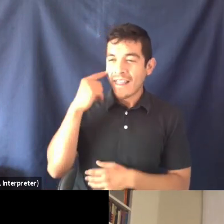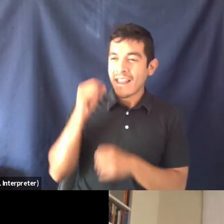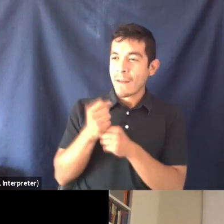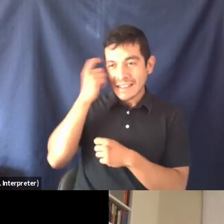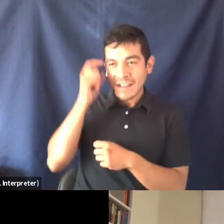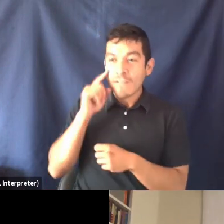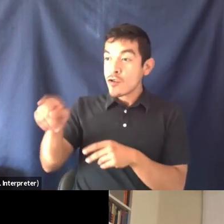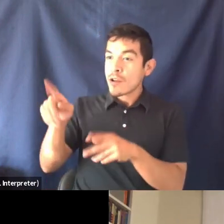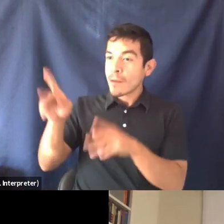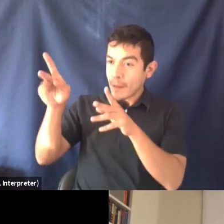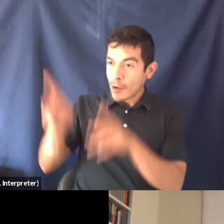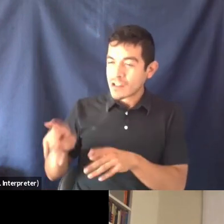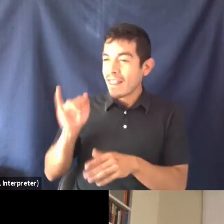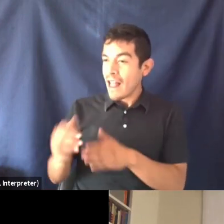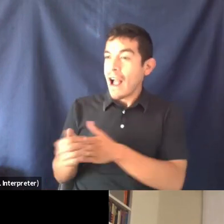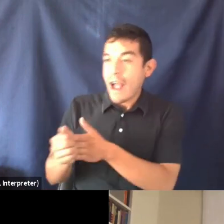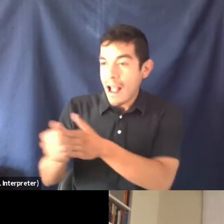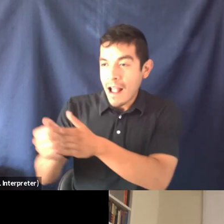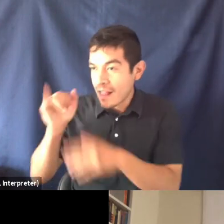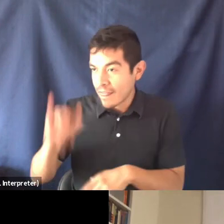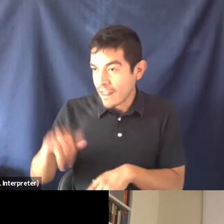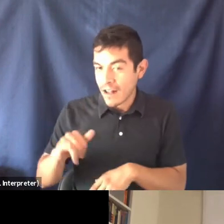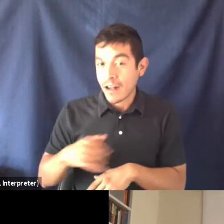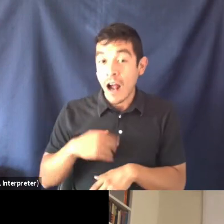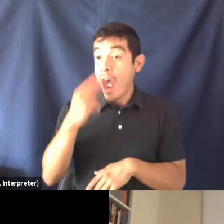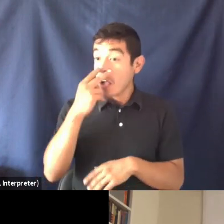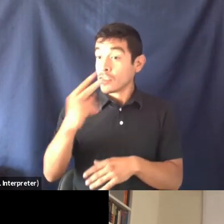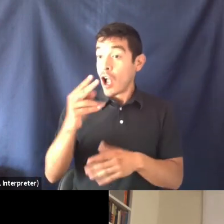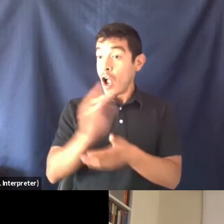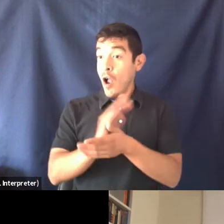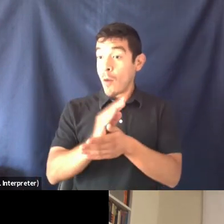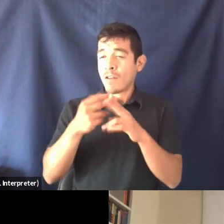I did see a movie at Sundance "Truffle Hunters" have you heard about this?